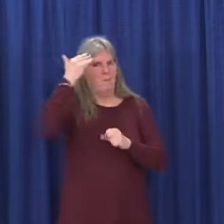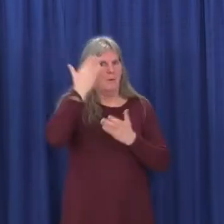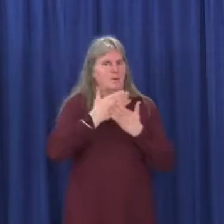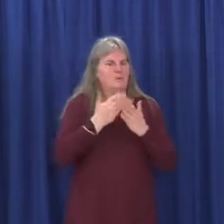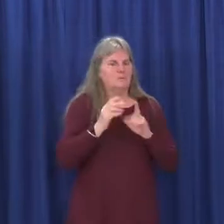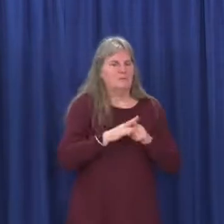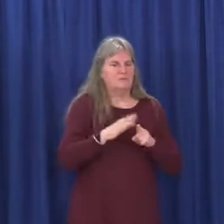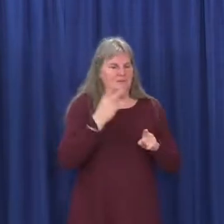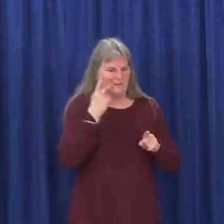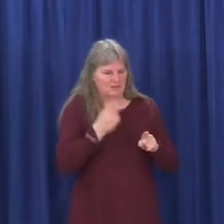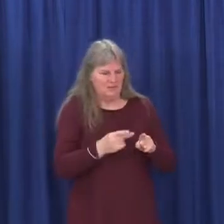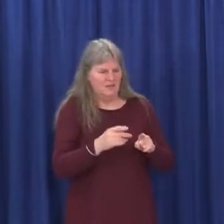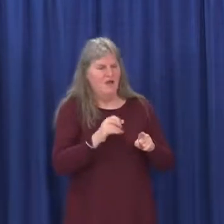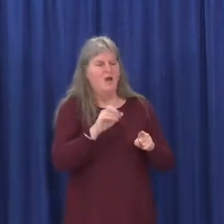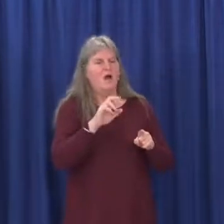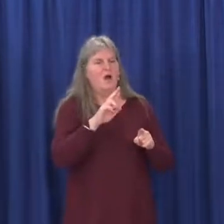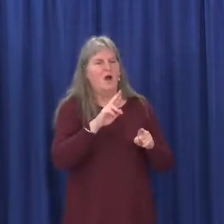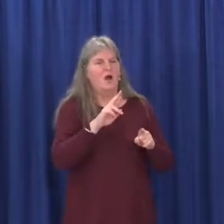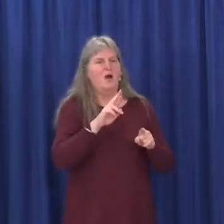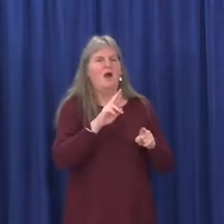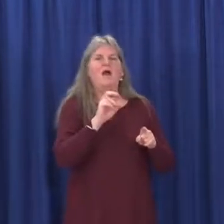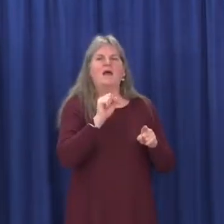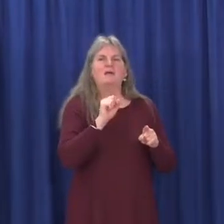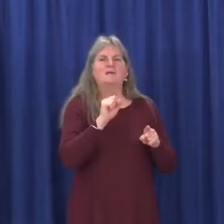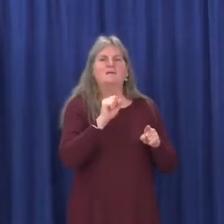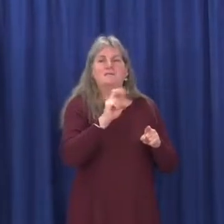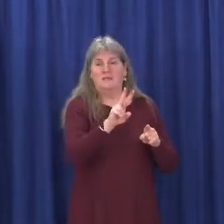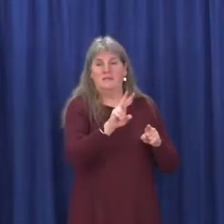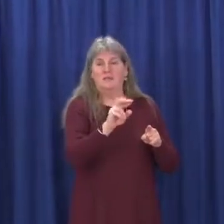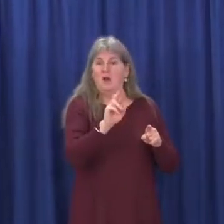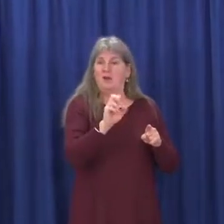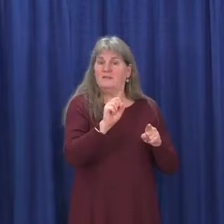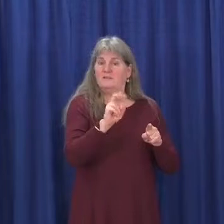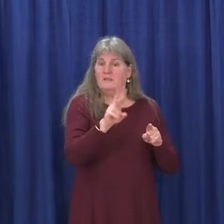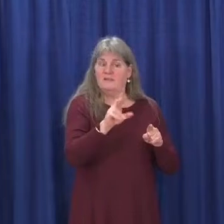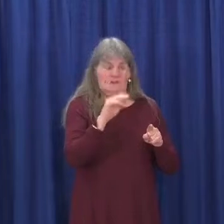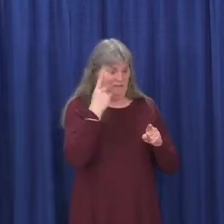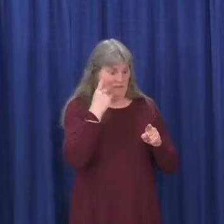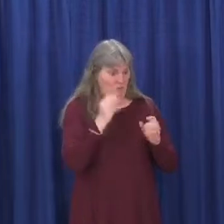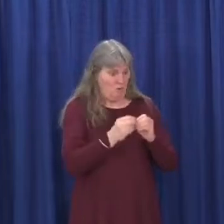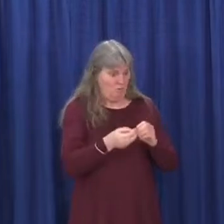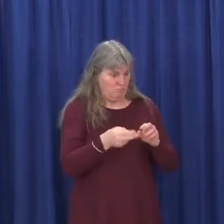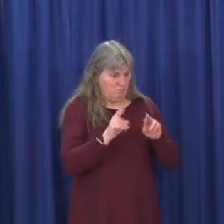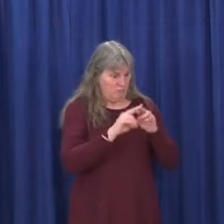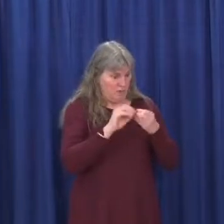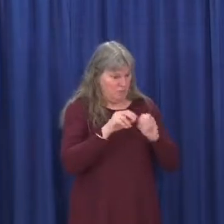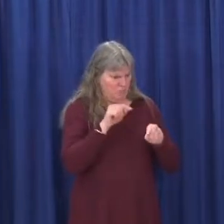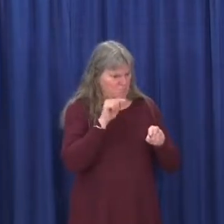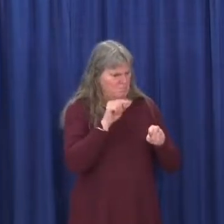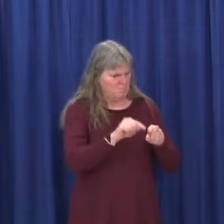an increase in RSV this year. And we have also used-- RSV is